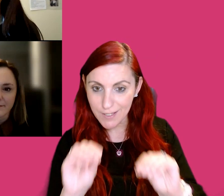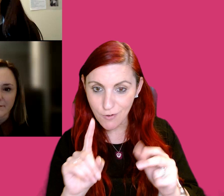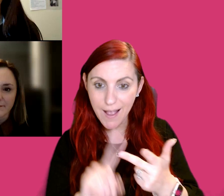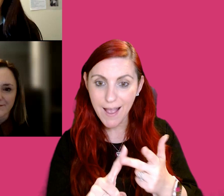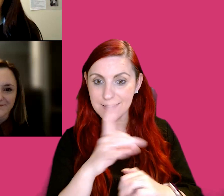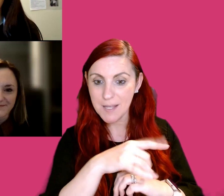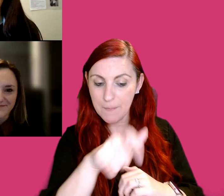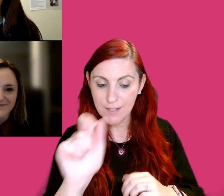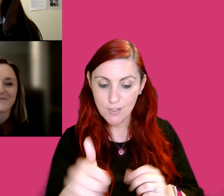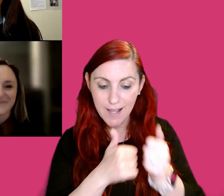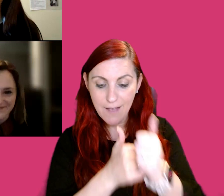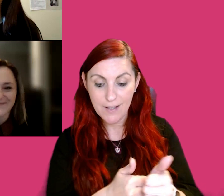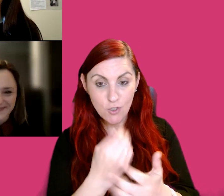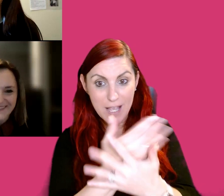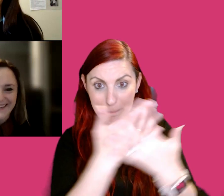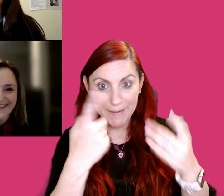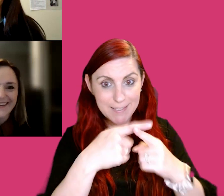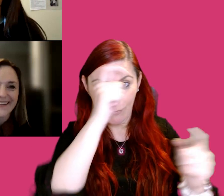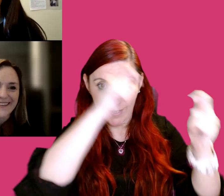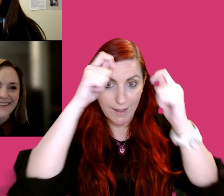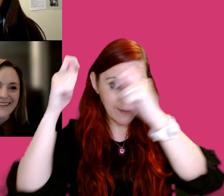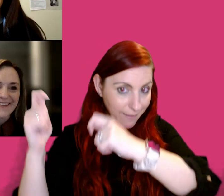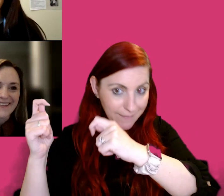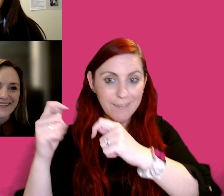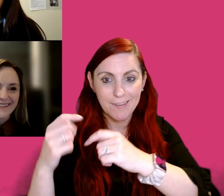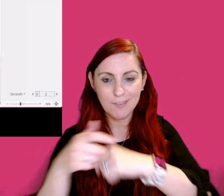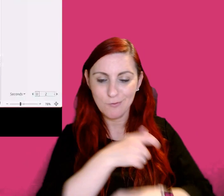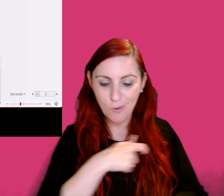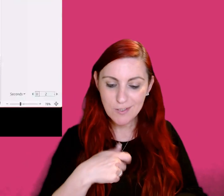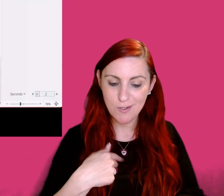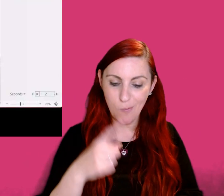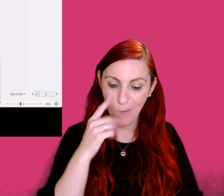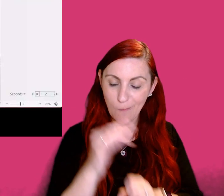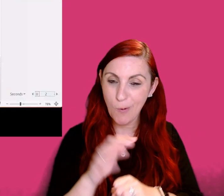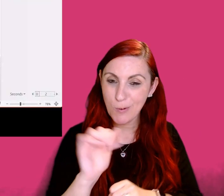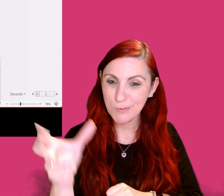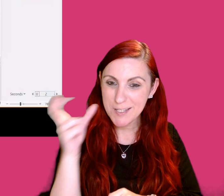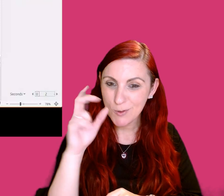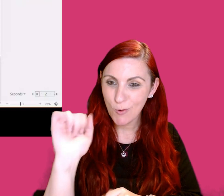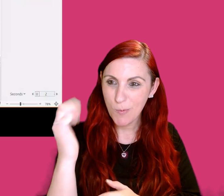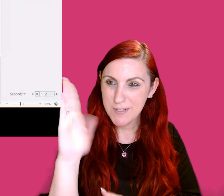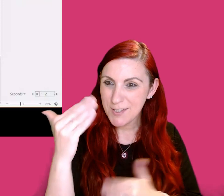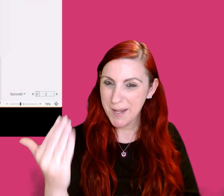wear many hats I'm looking forward to hearing your presentation now thank you exactly thank you very